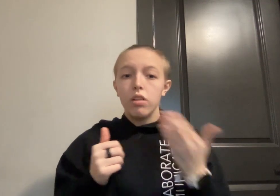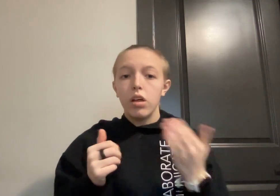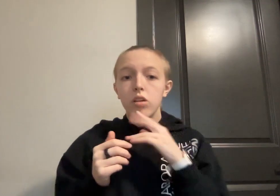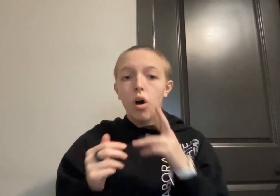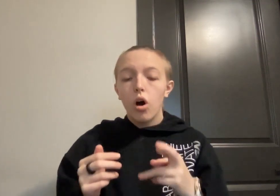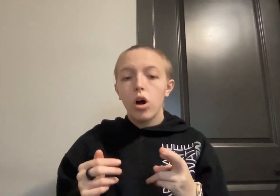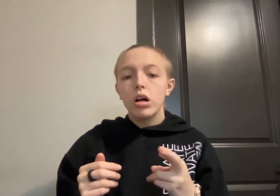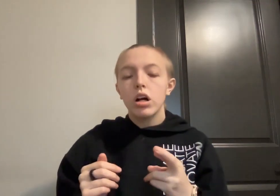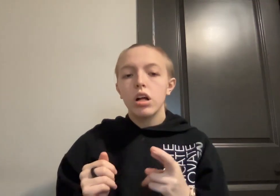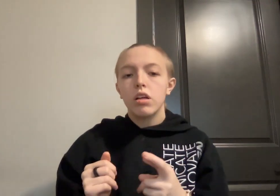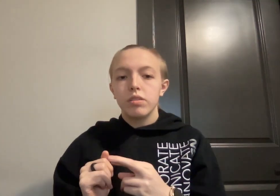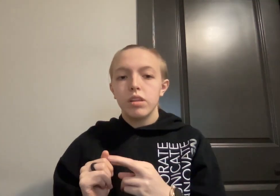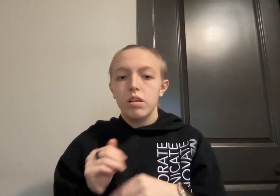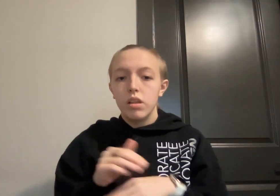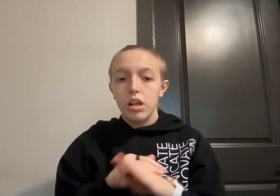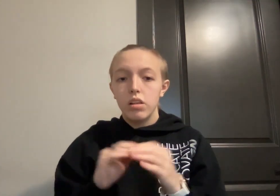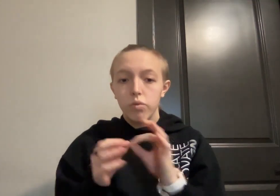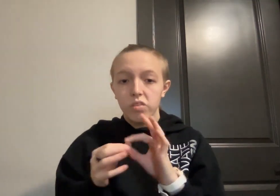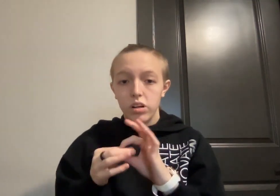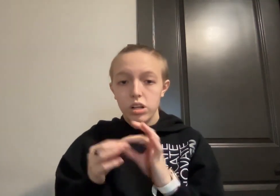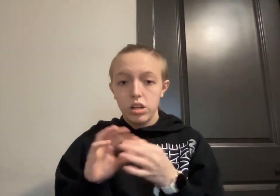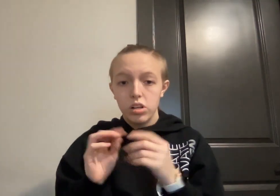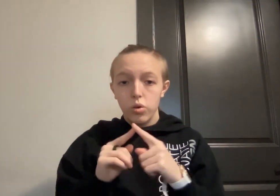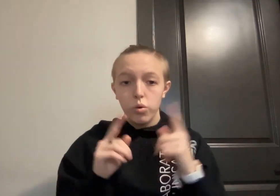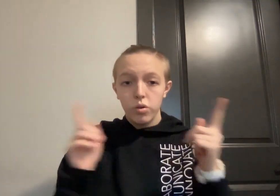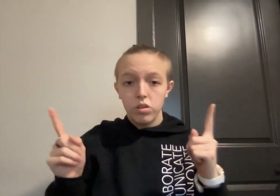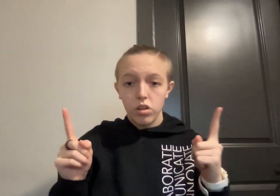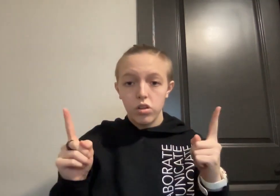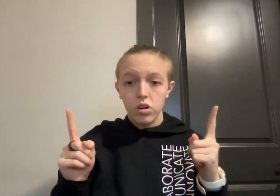things are in relation to each other.